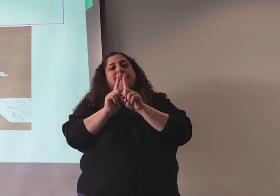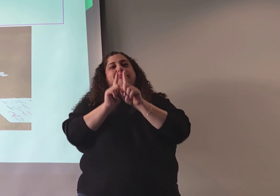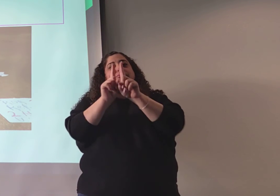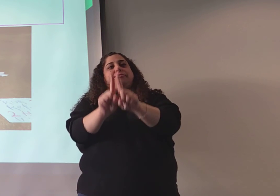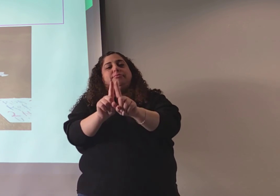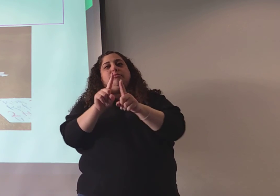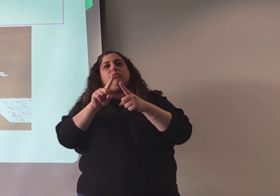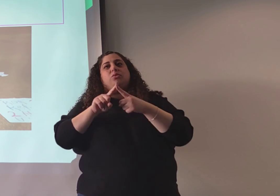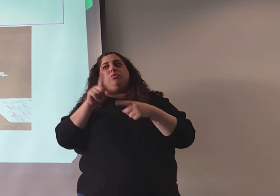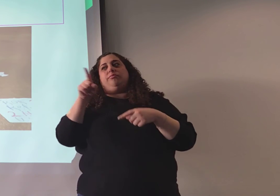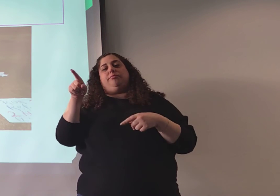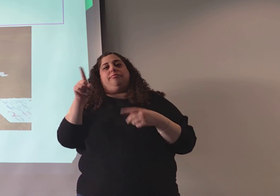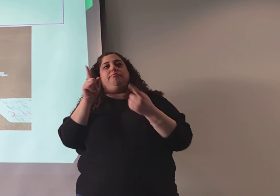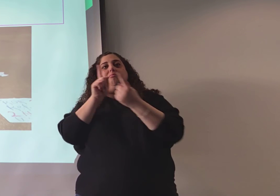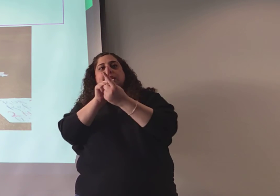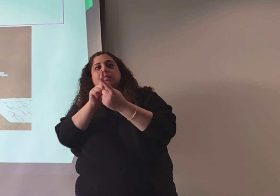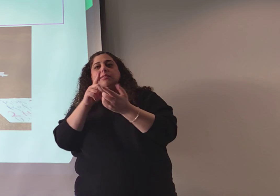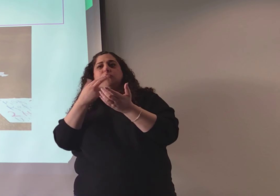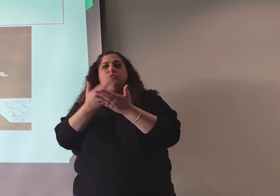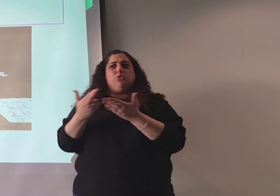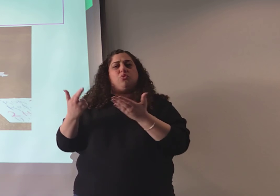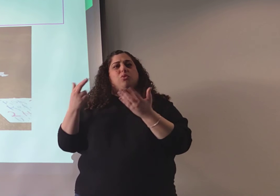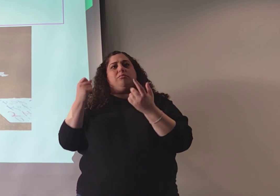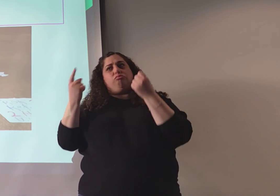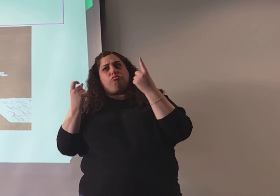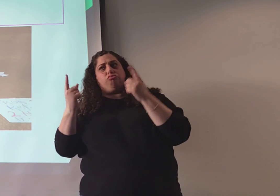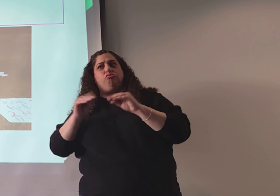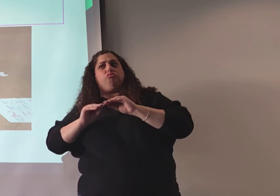That will at least get one month's rent covered, and then at that point you have to find the